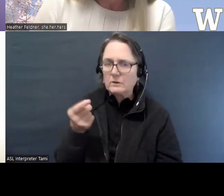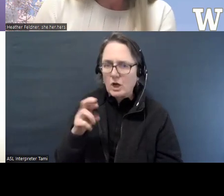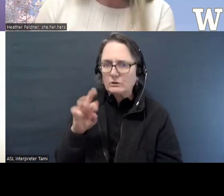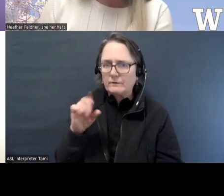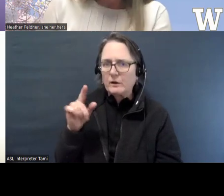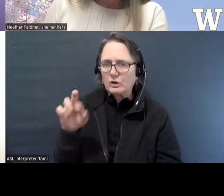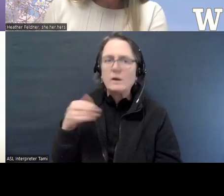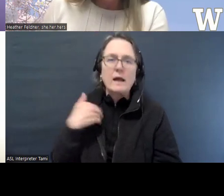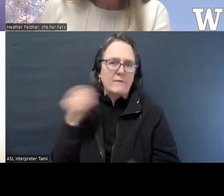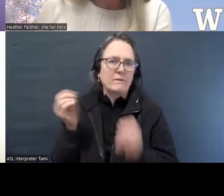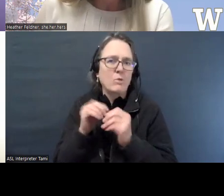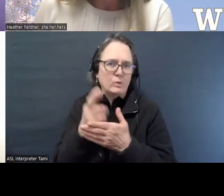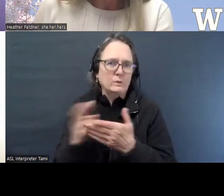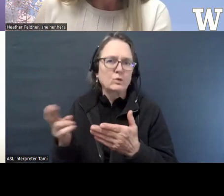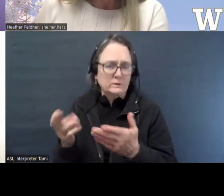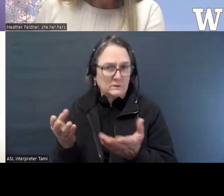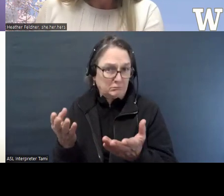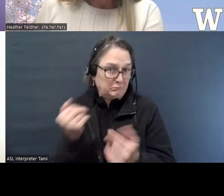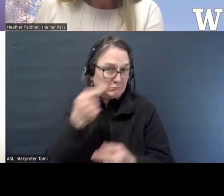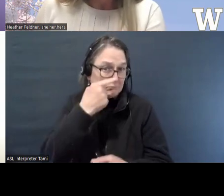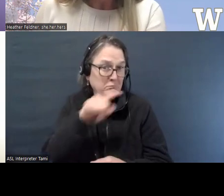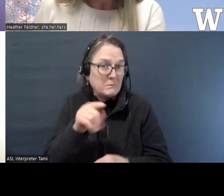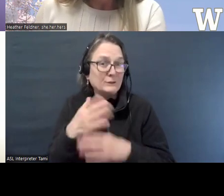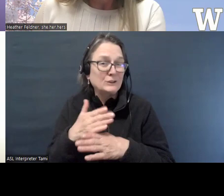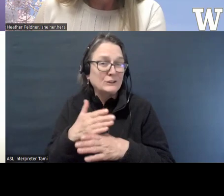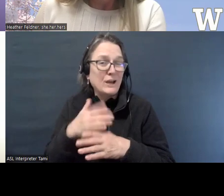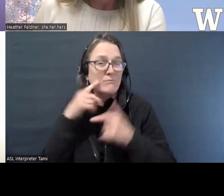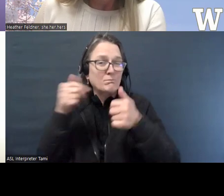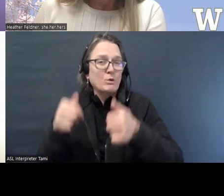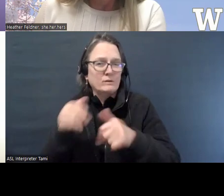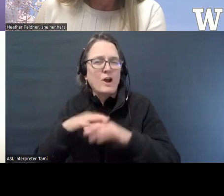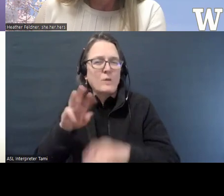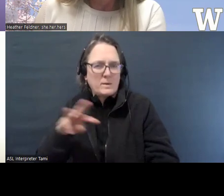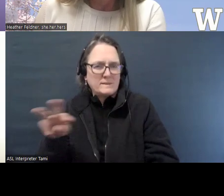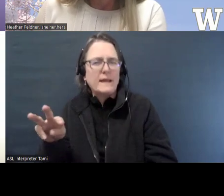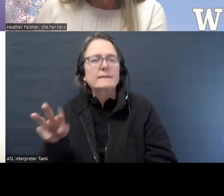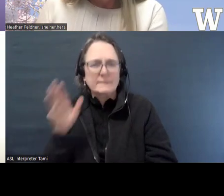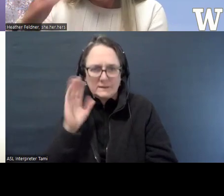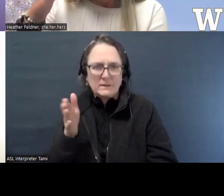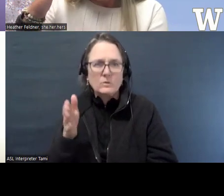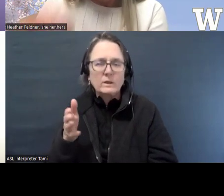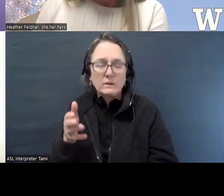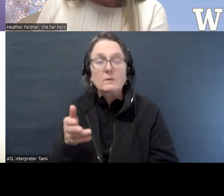that I may ask her to share on our website. For those of you who have to go right at one o'clock,